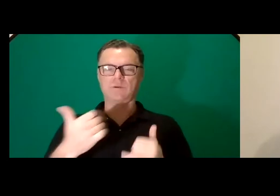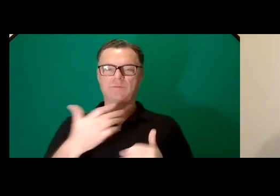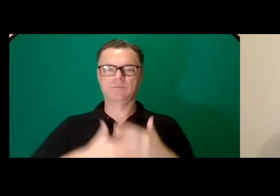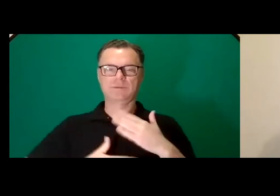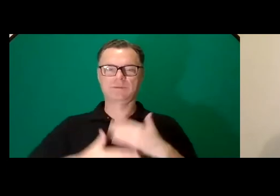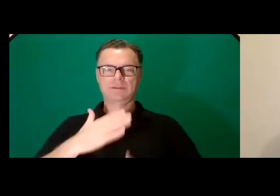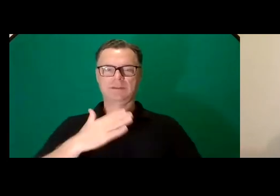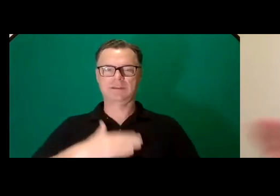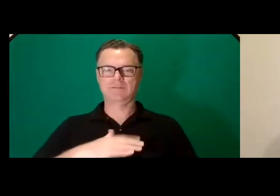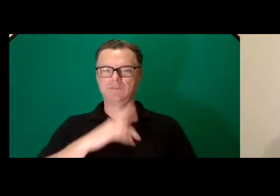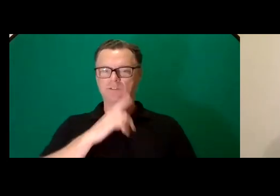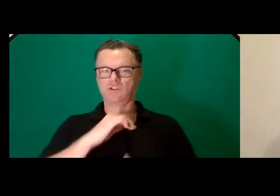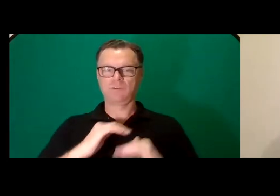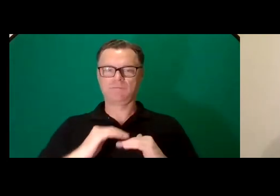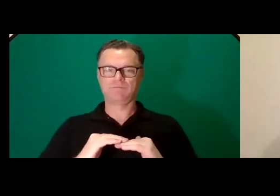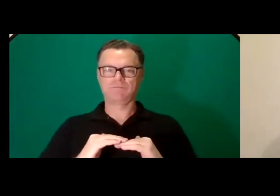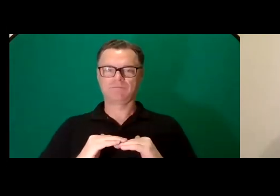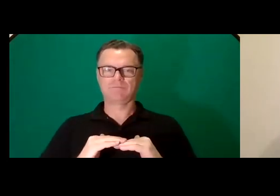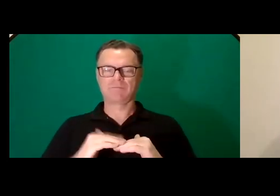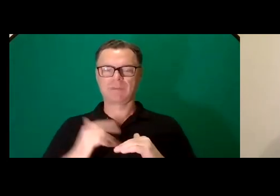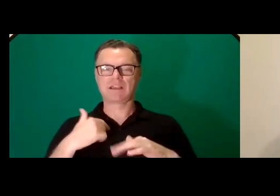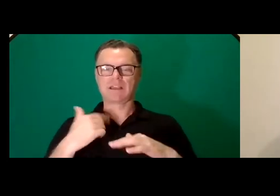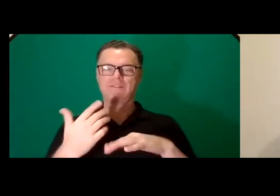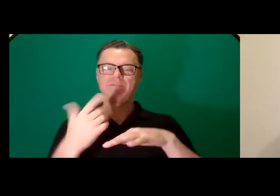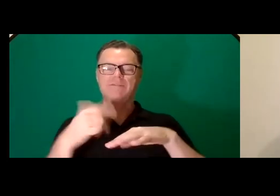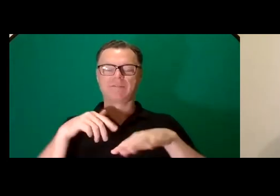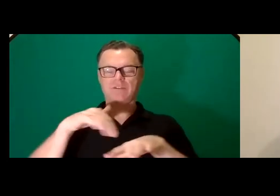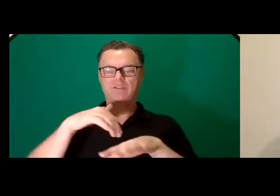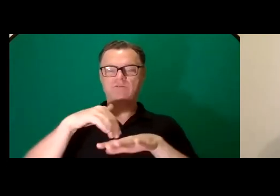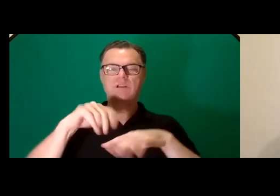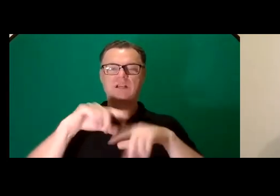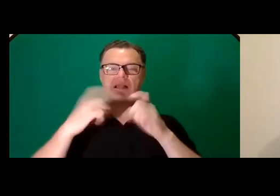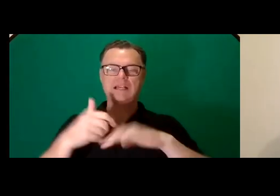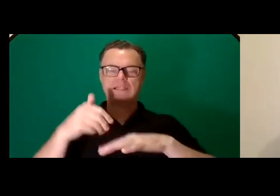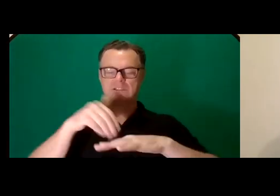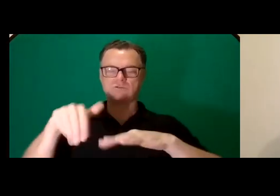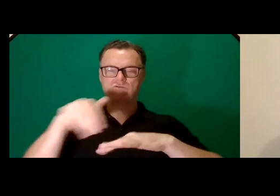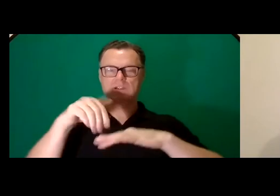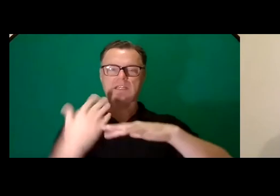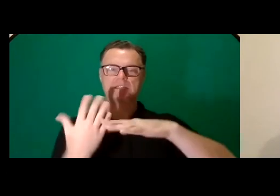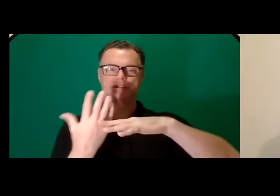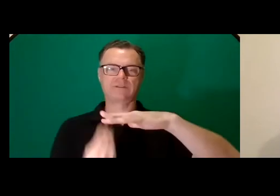I could slide through the cracks quite well until it got to the point where I was about